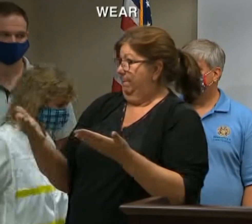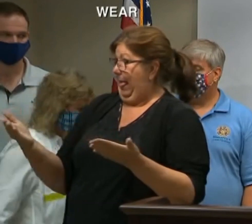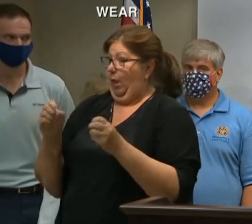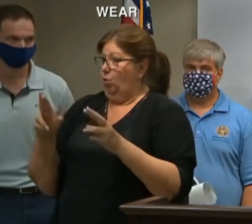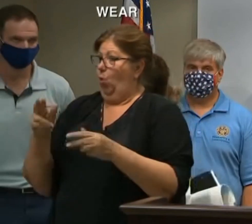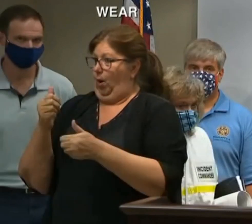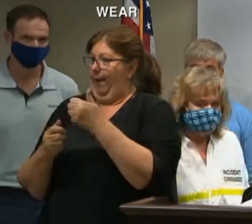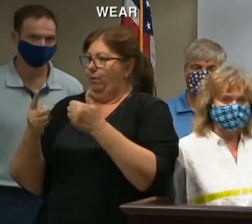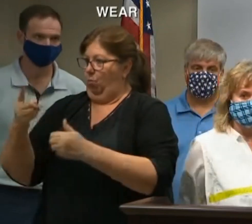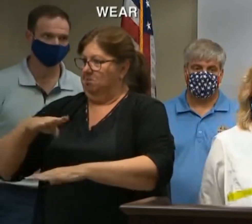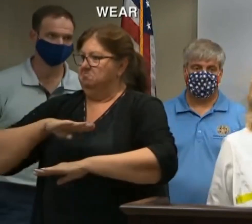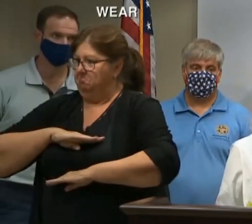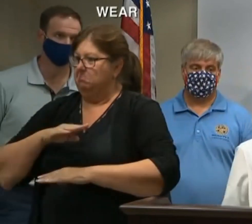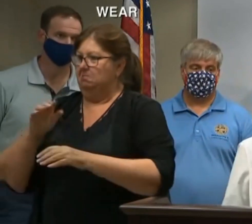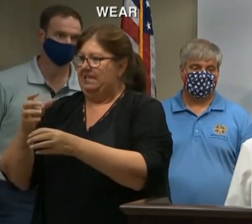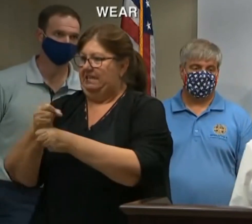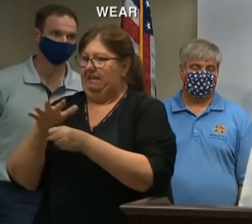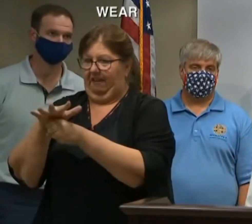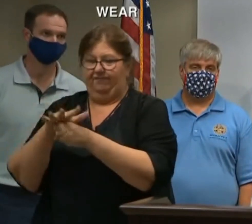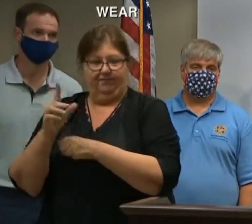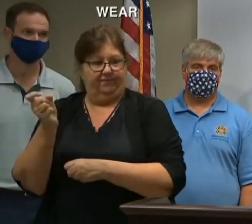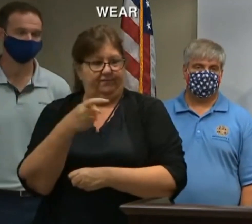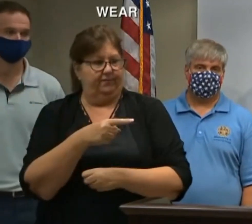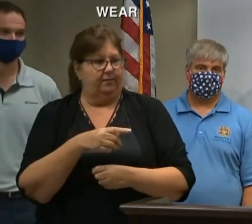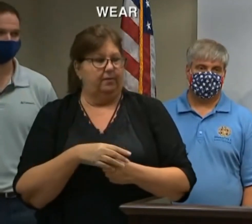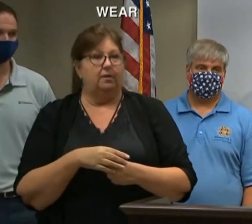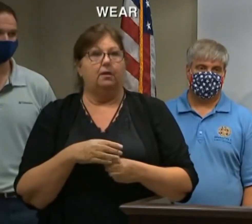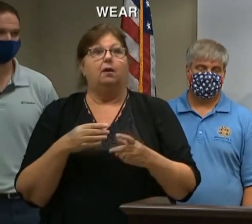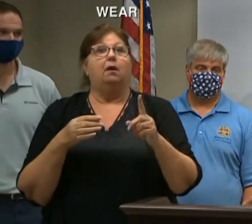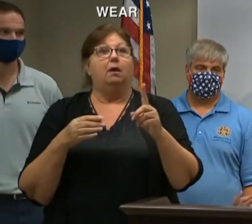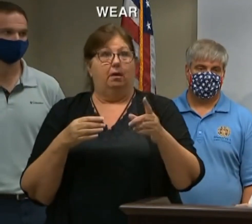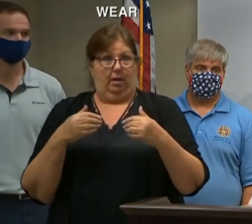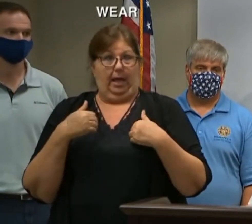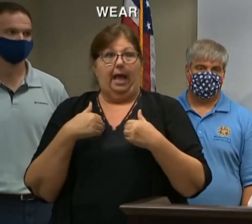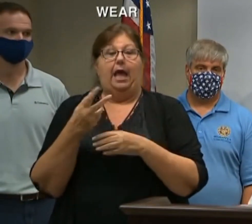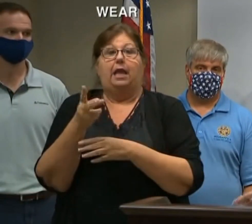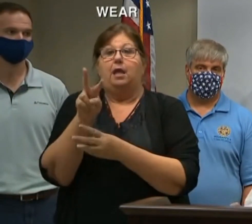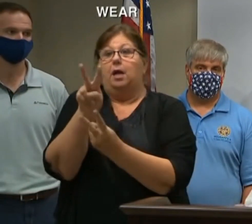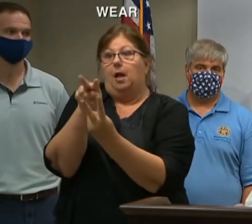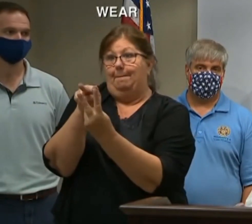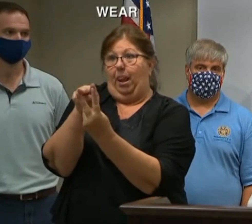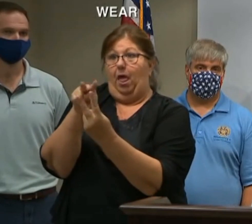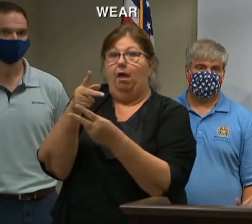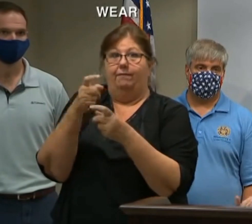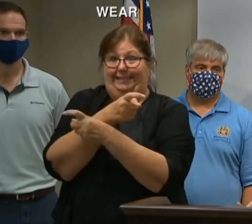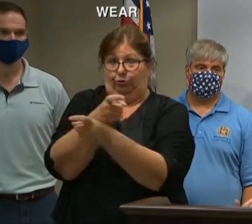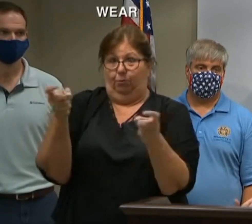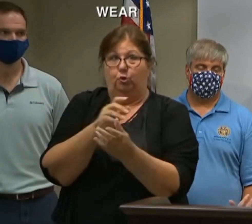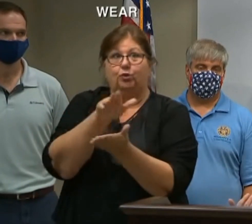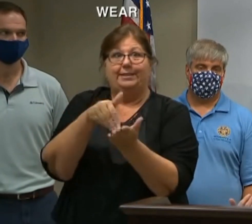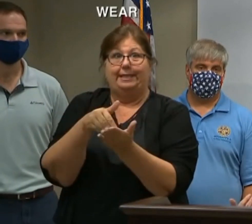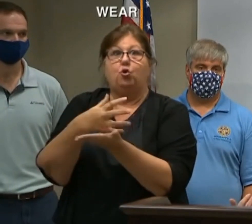who's been there been able to get what they needed so we actually did have a couple of pods that did run out and that's when that's why i'm director